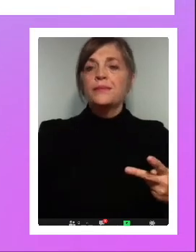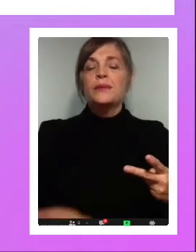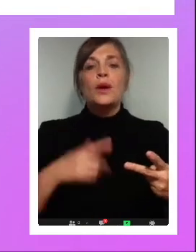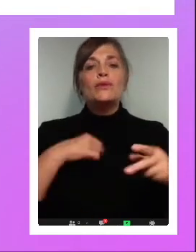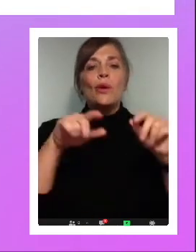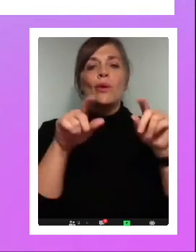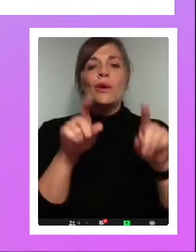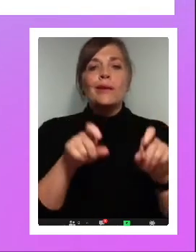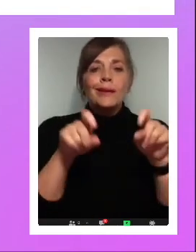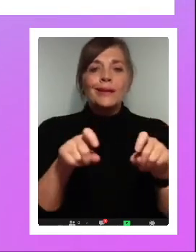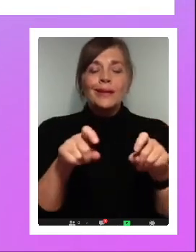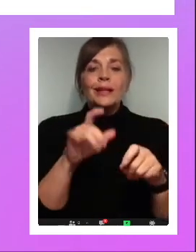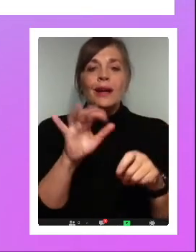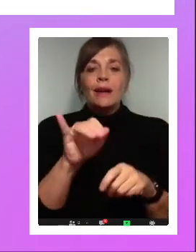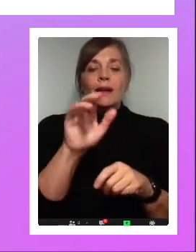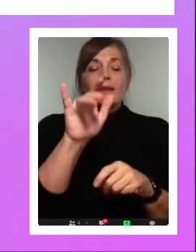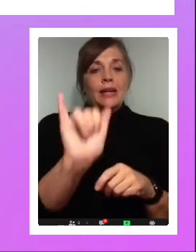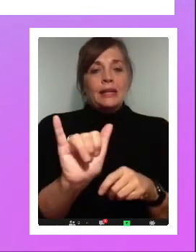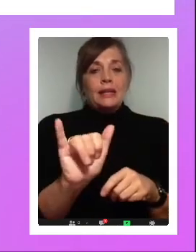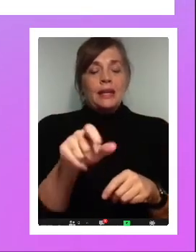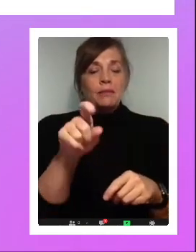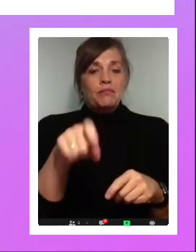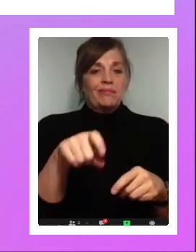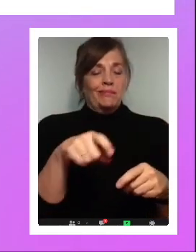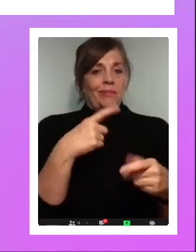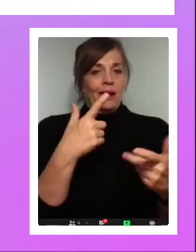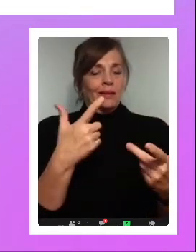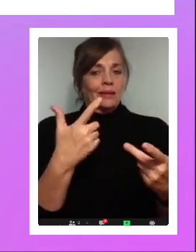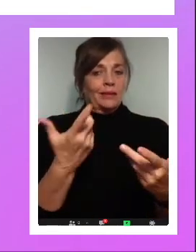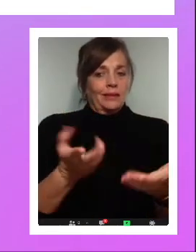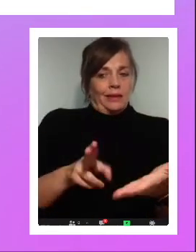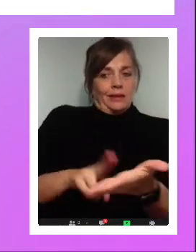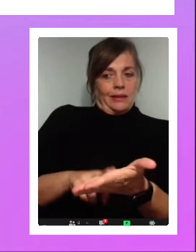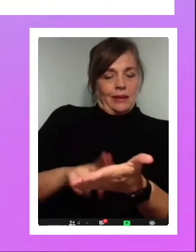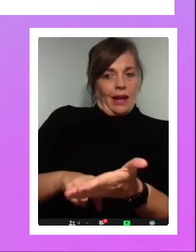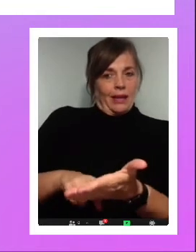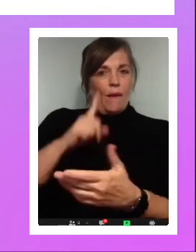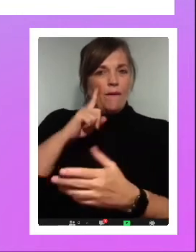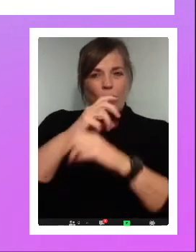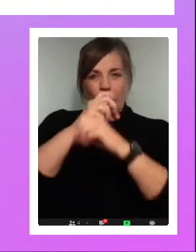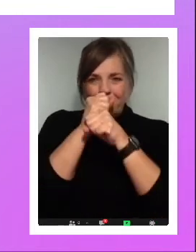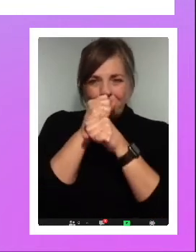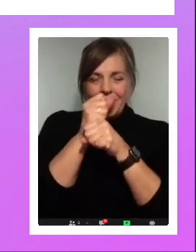has to sign up for secrecy. This is not too different